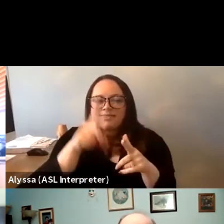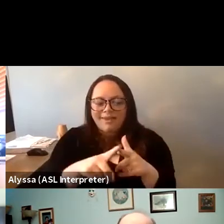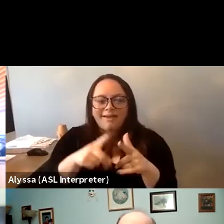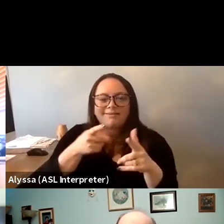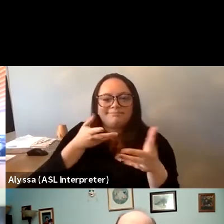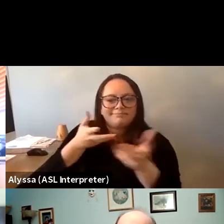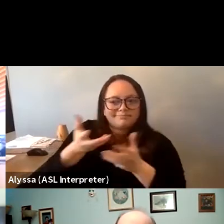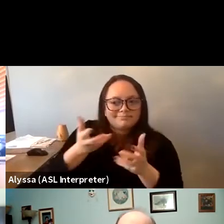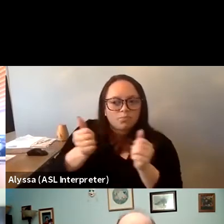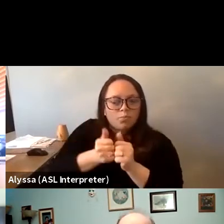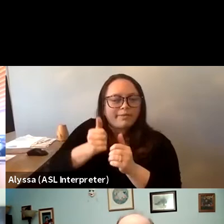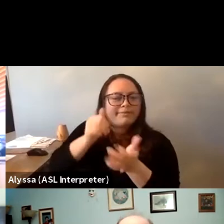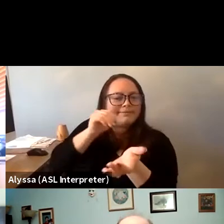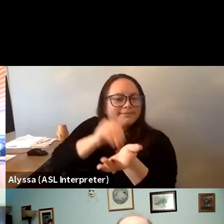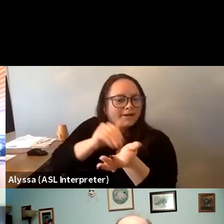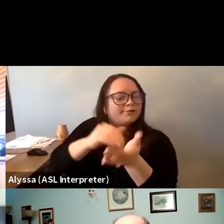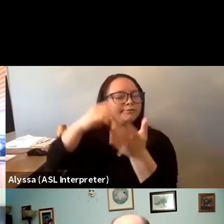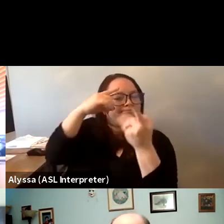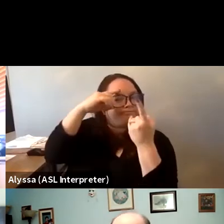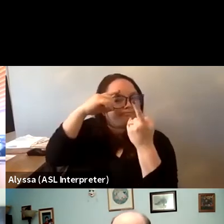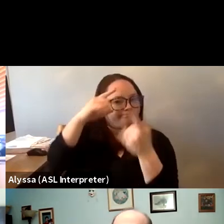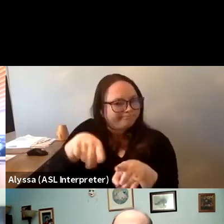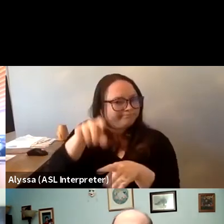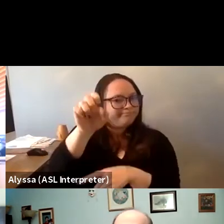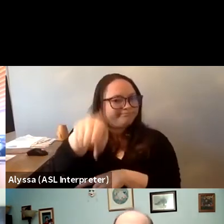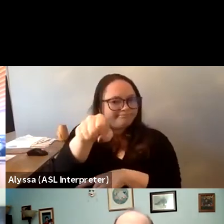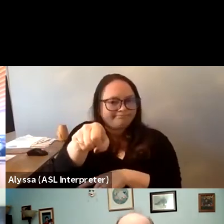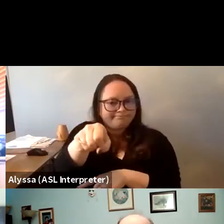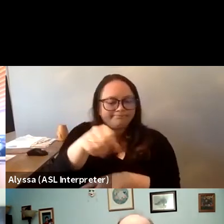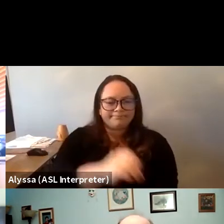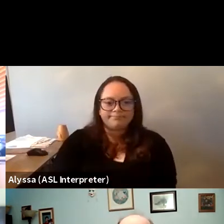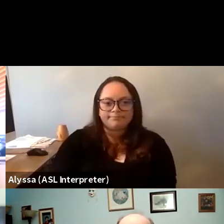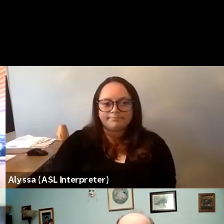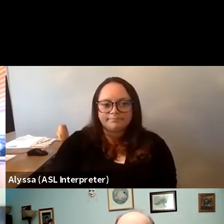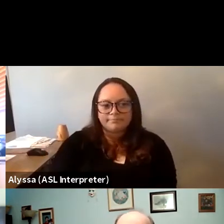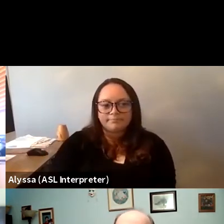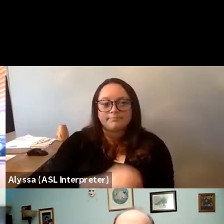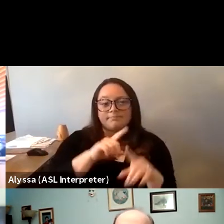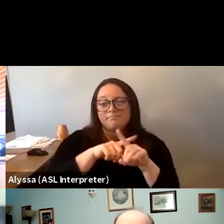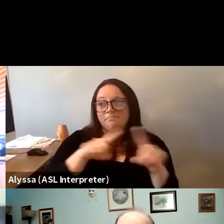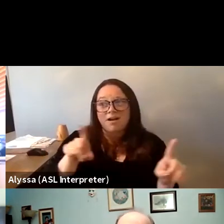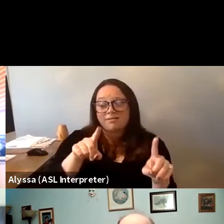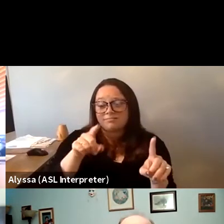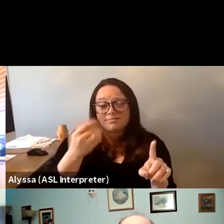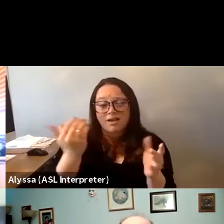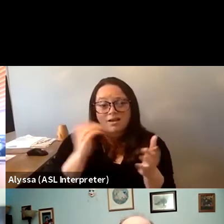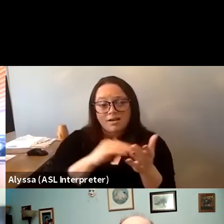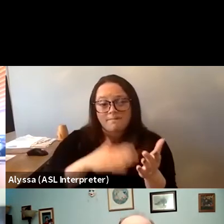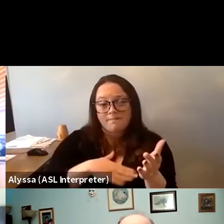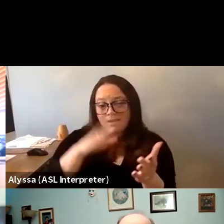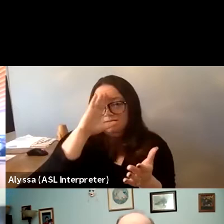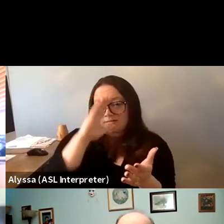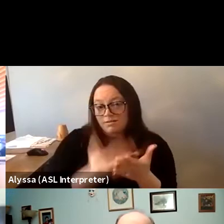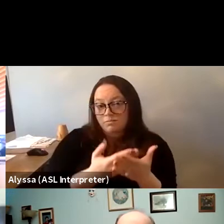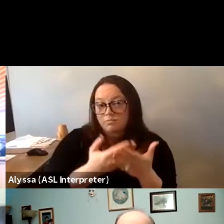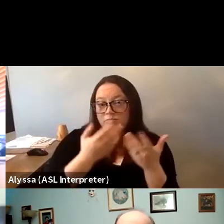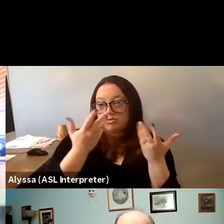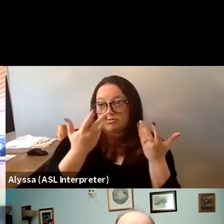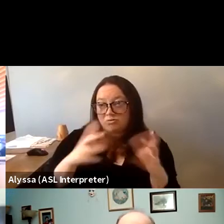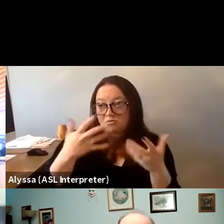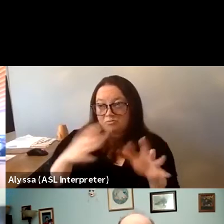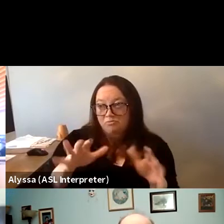confirmed Asperger's. But he was already I believe, at college at